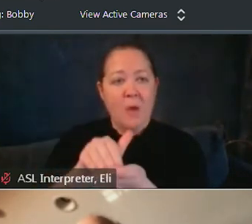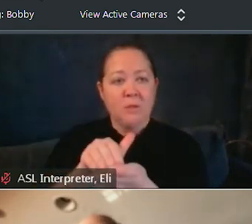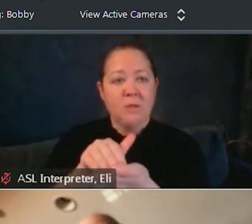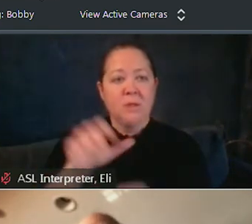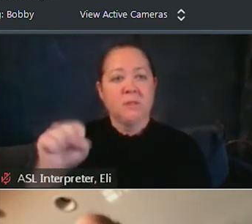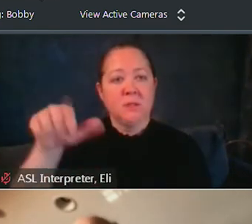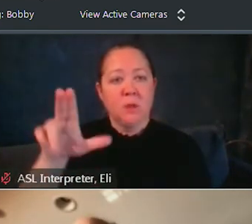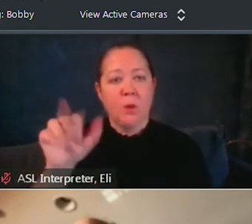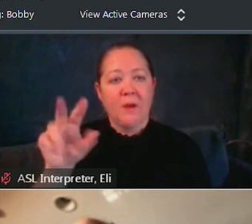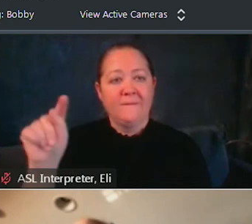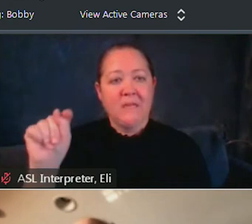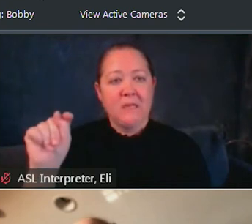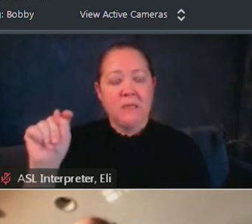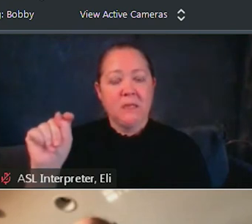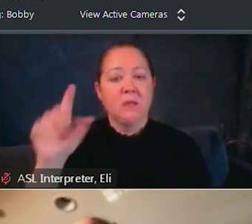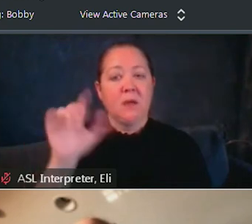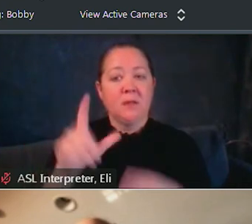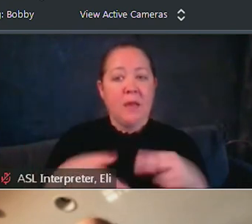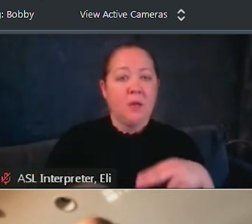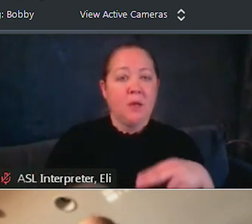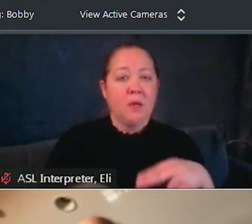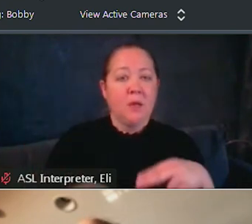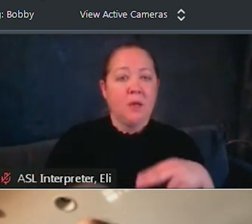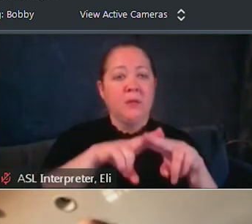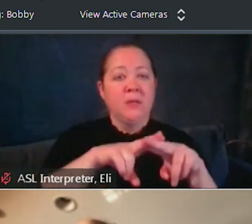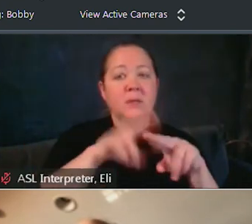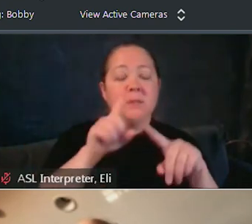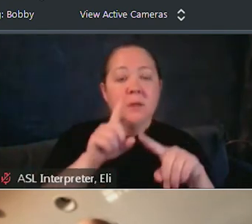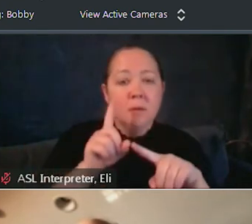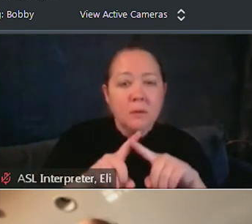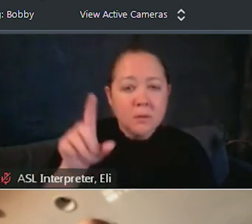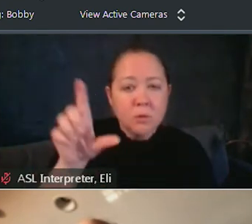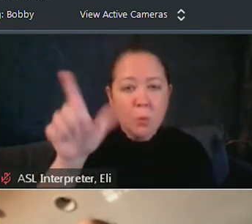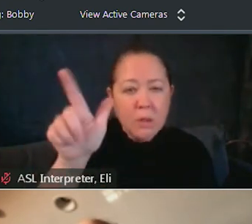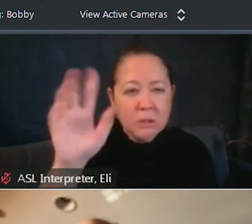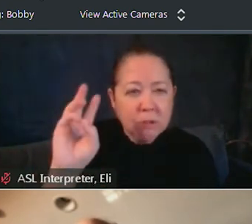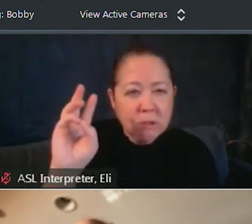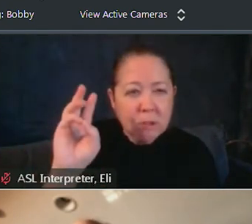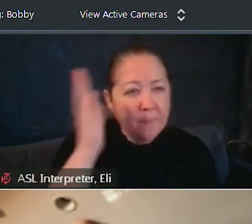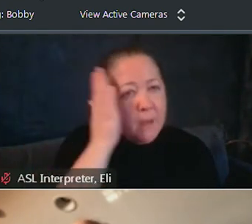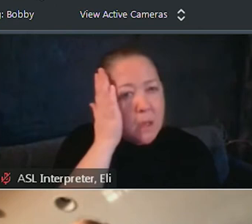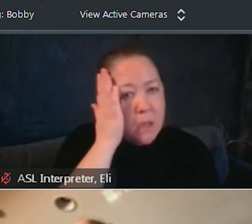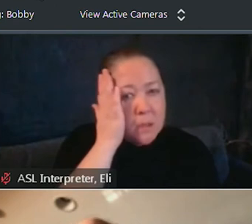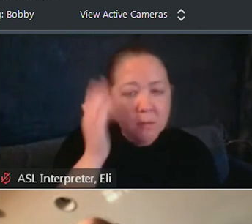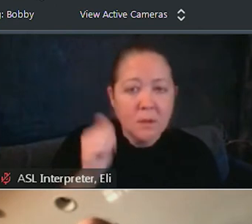representing a 20 bed increased from the existing facility. The proposed building decided poster to ADIs road.